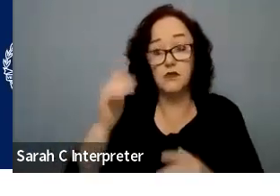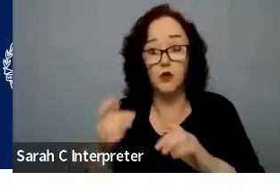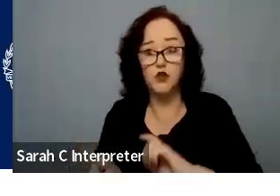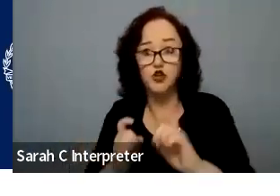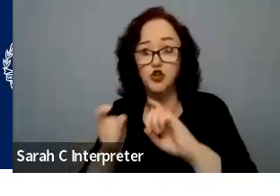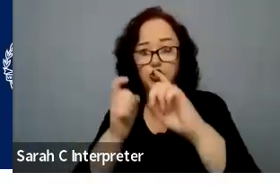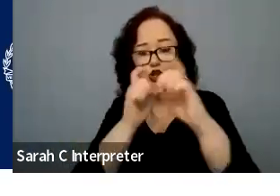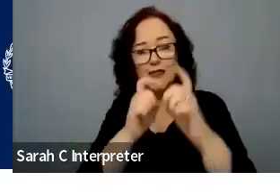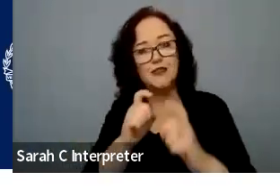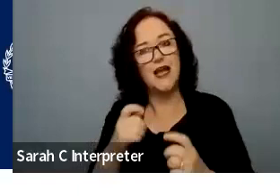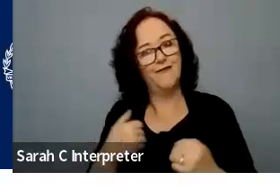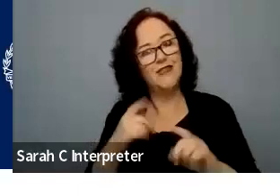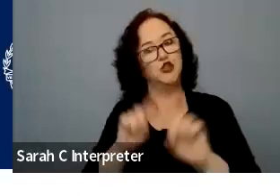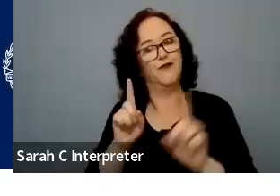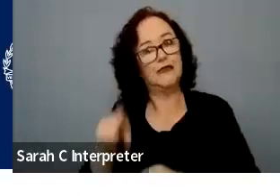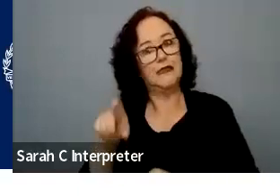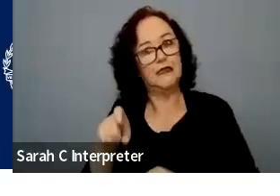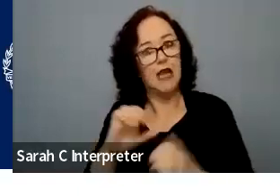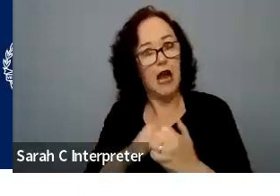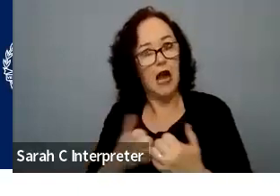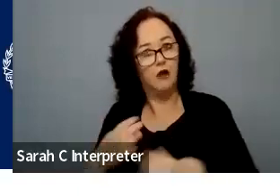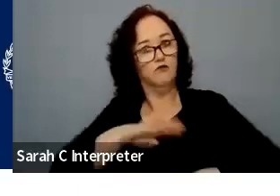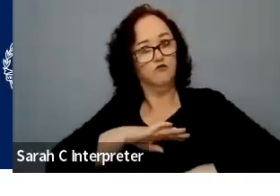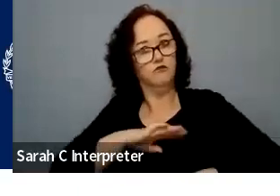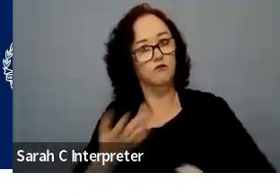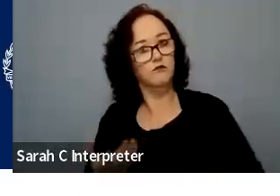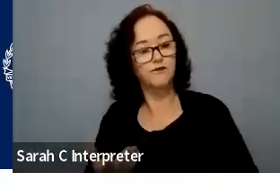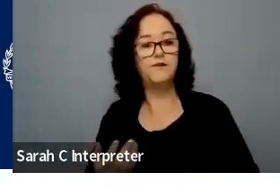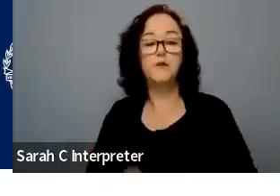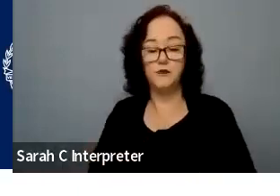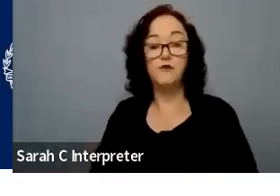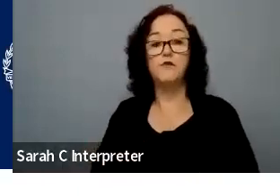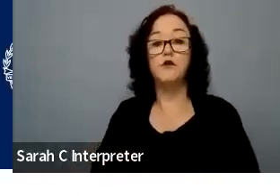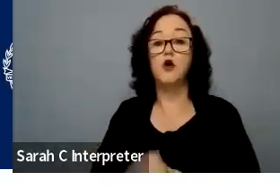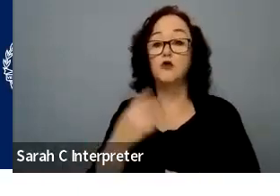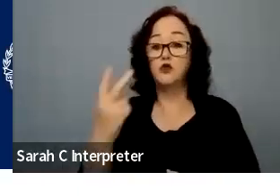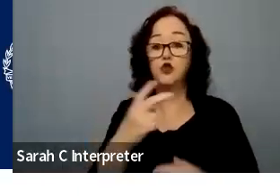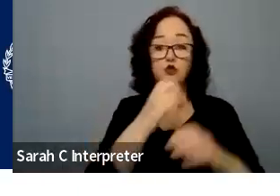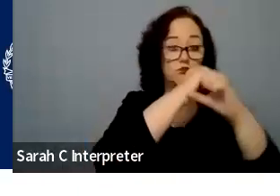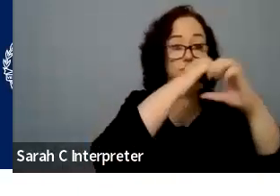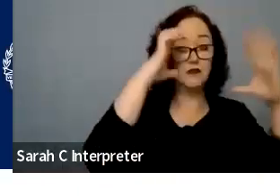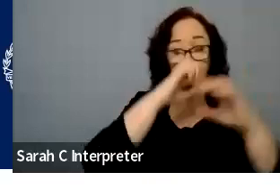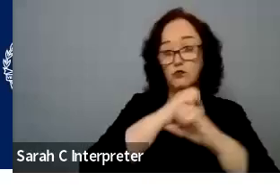So the instructions to the students related to these two scenarios was to use principles of